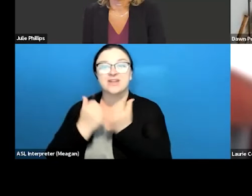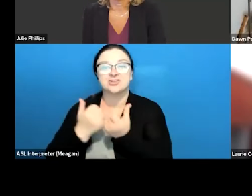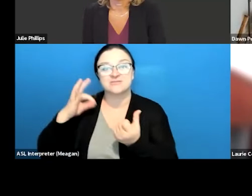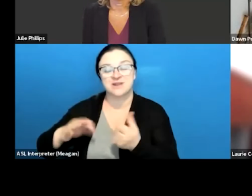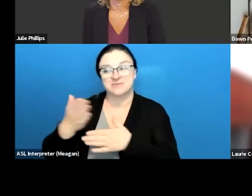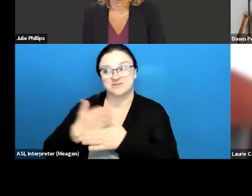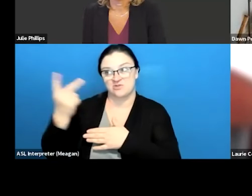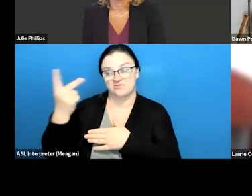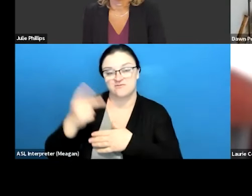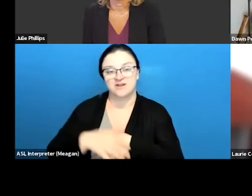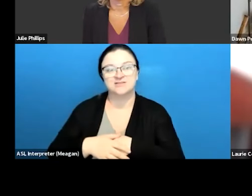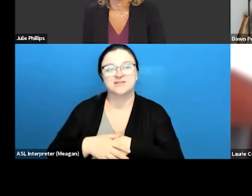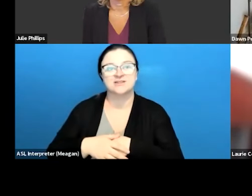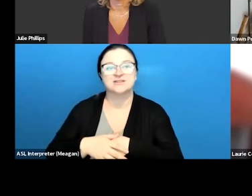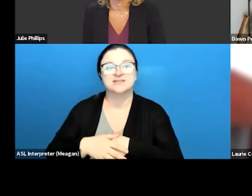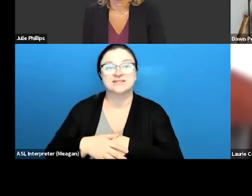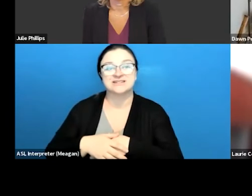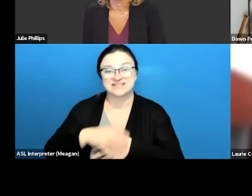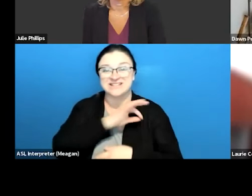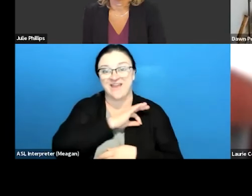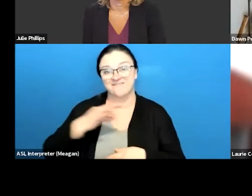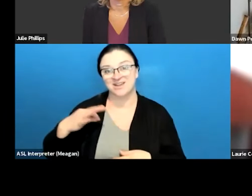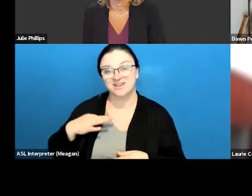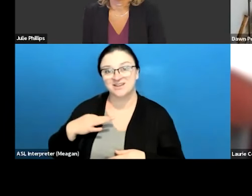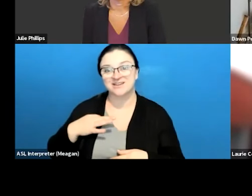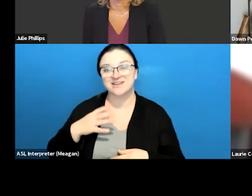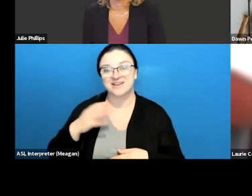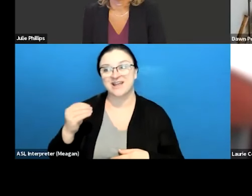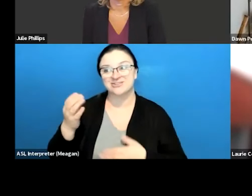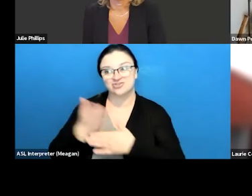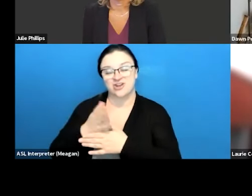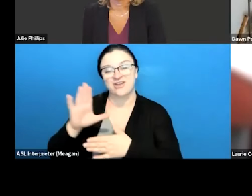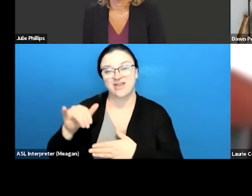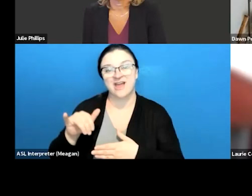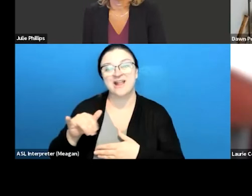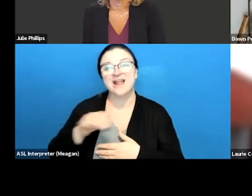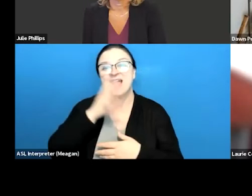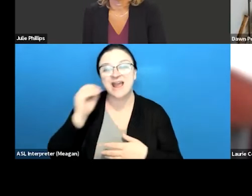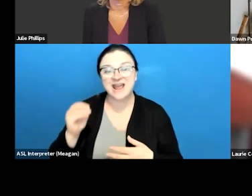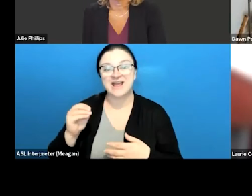is pooling the staffing and sharing that load, as well as doing the combined training.